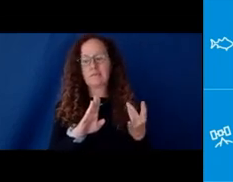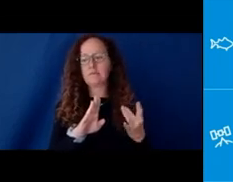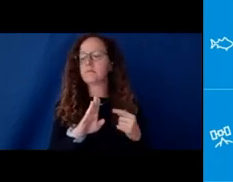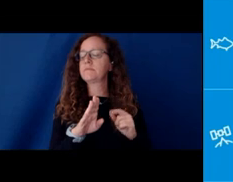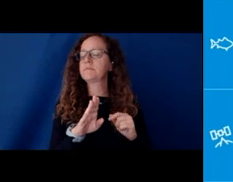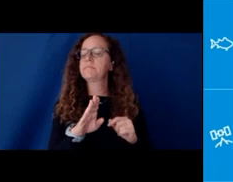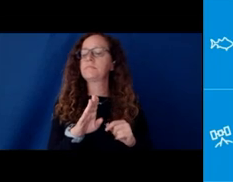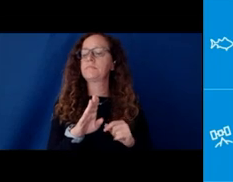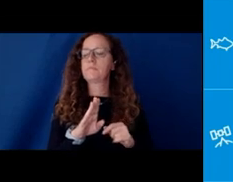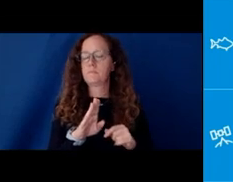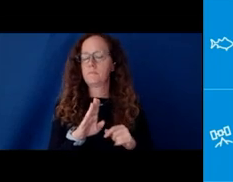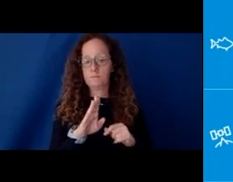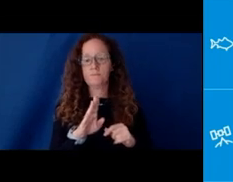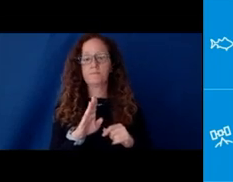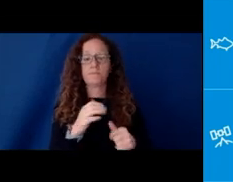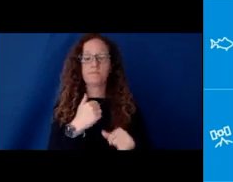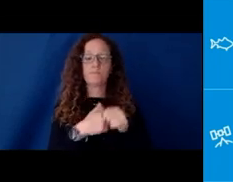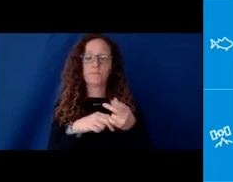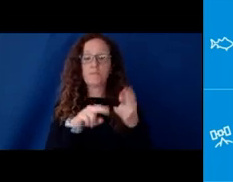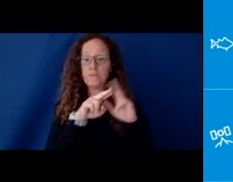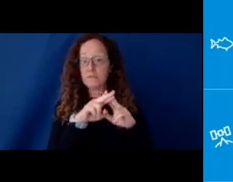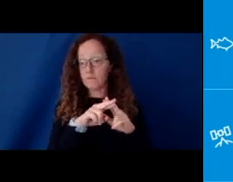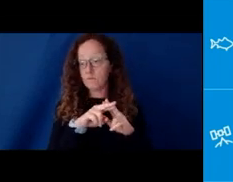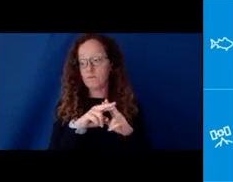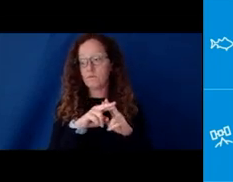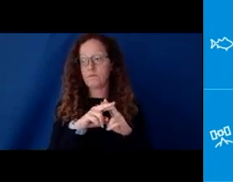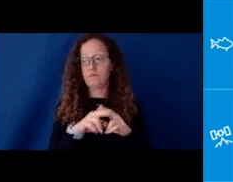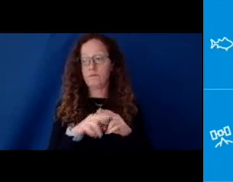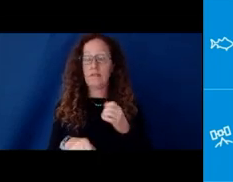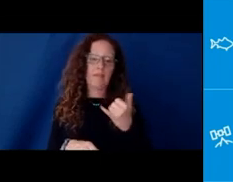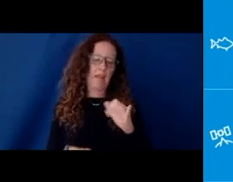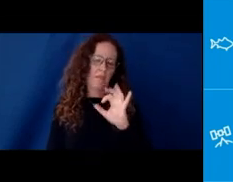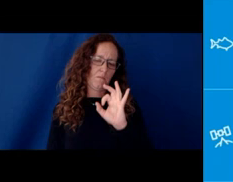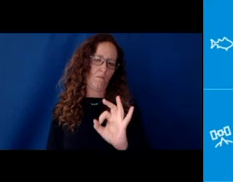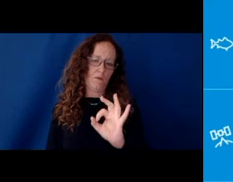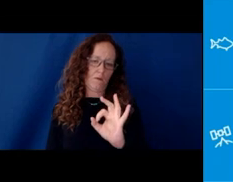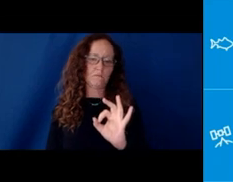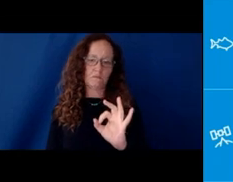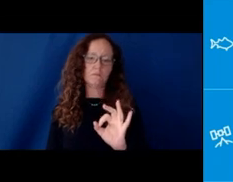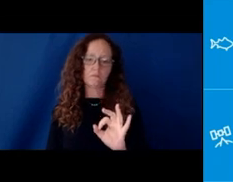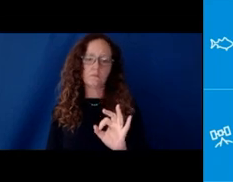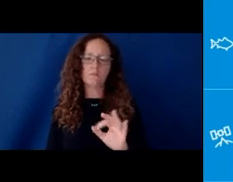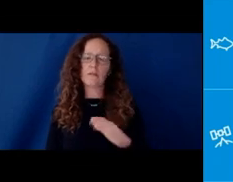the risk increases, so that's the minimum, the yellow point is the minimum mortality temperature.